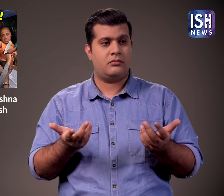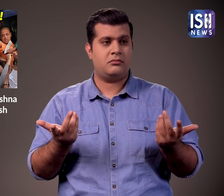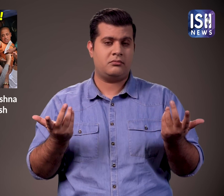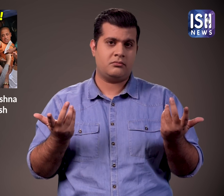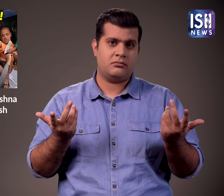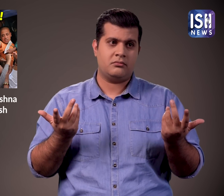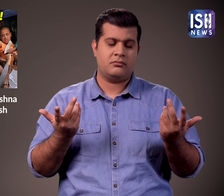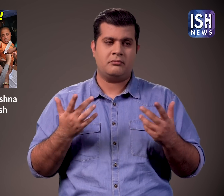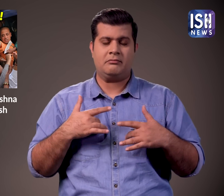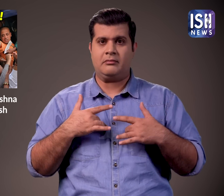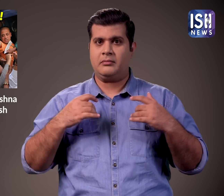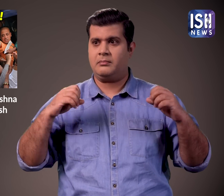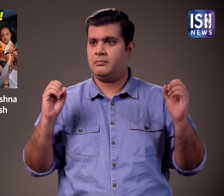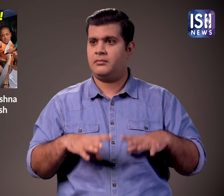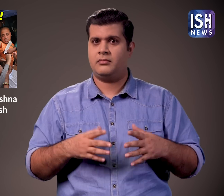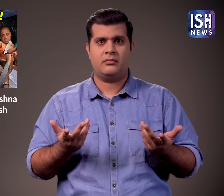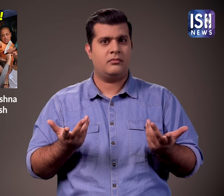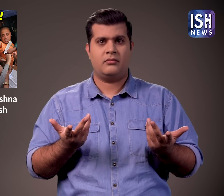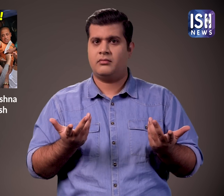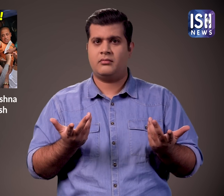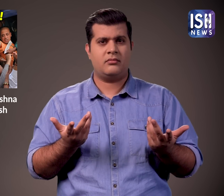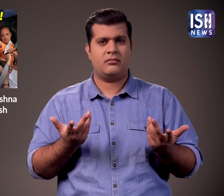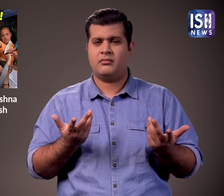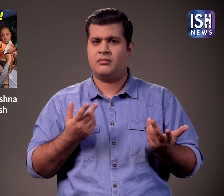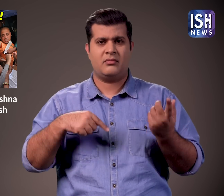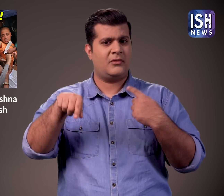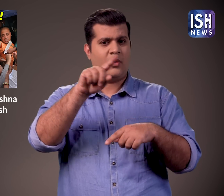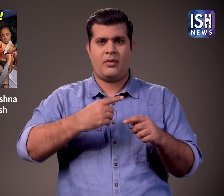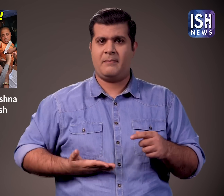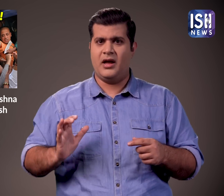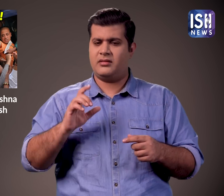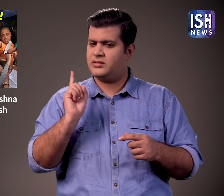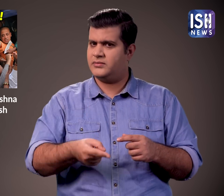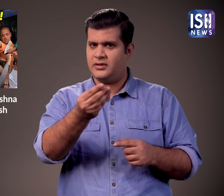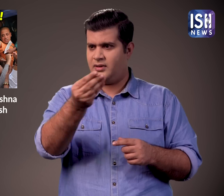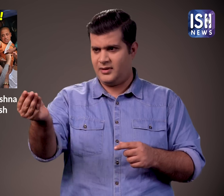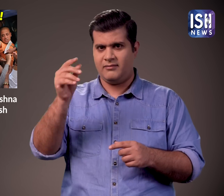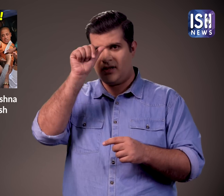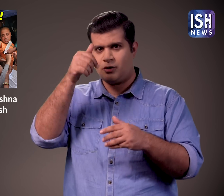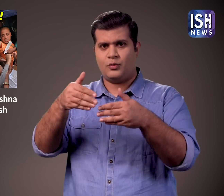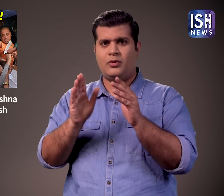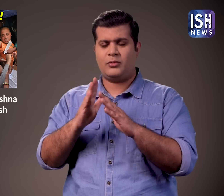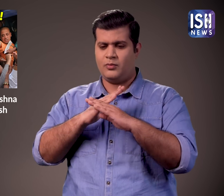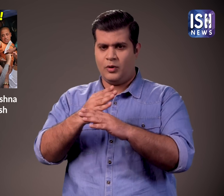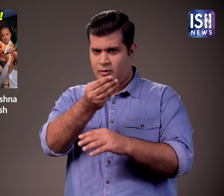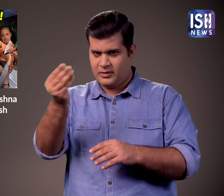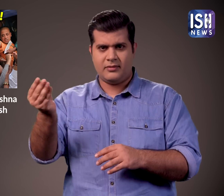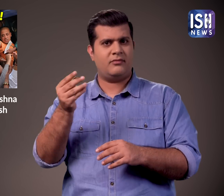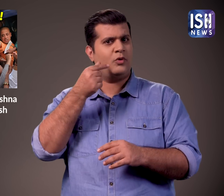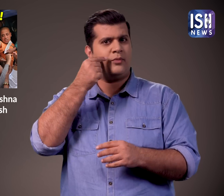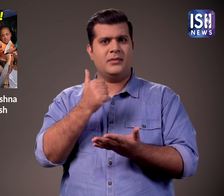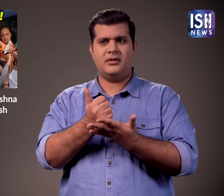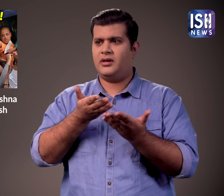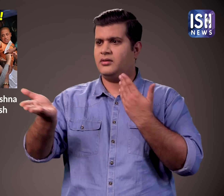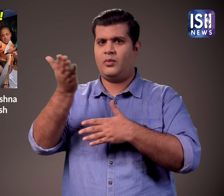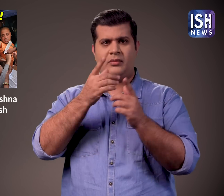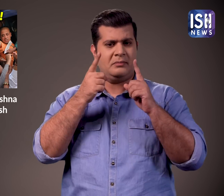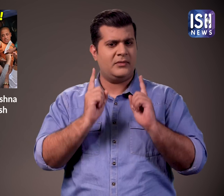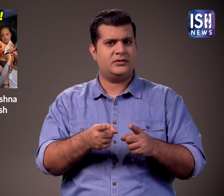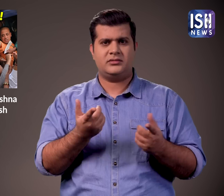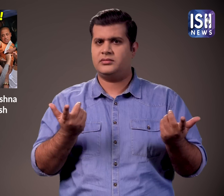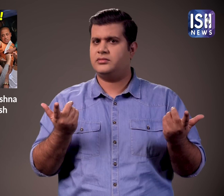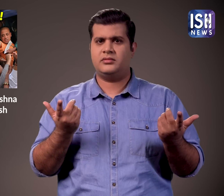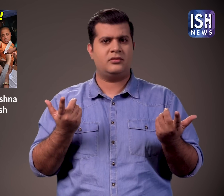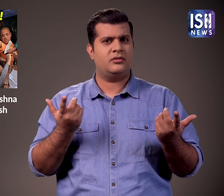Horrible! Bangladesh must give Hindus protection. It is their right.